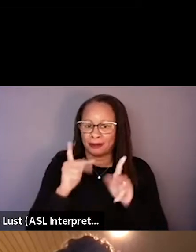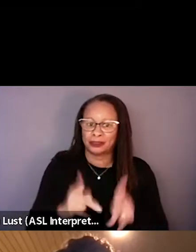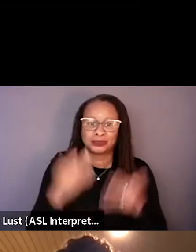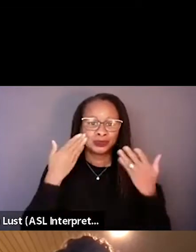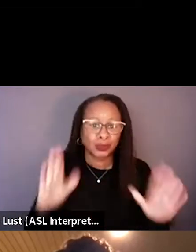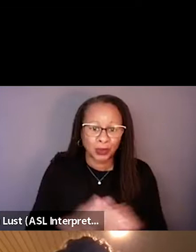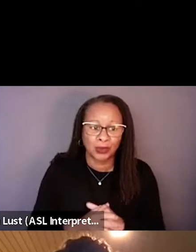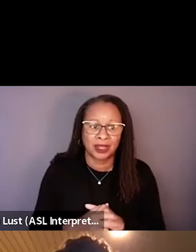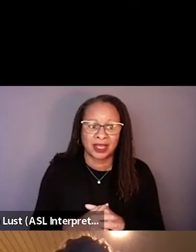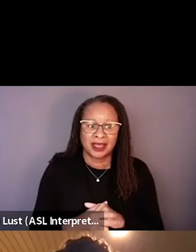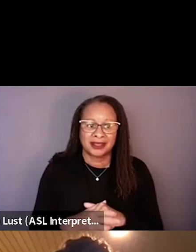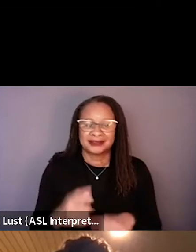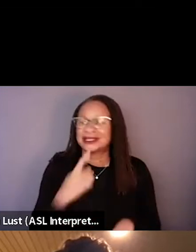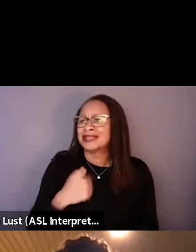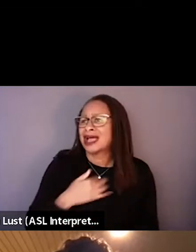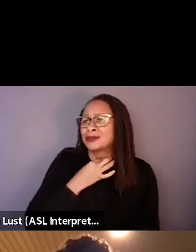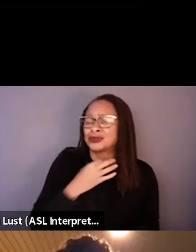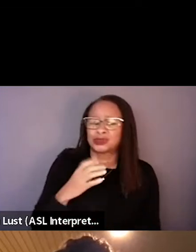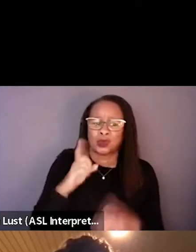I'm curious what made you say yes?